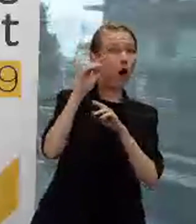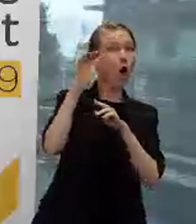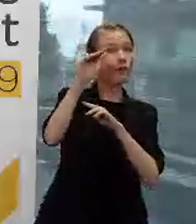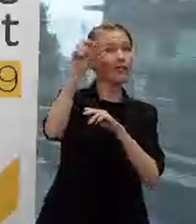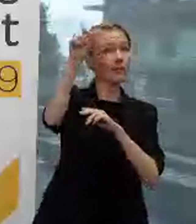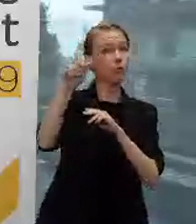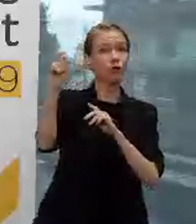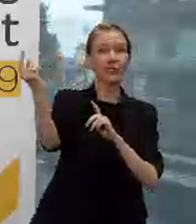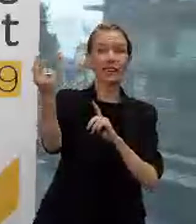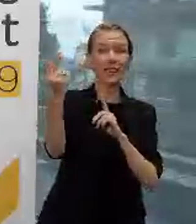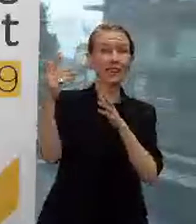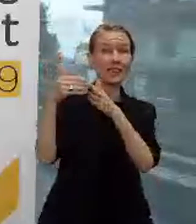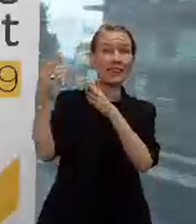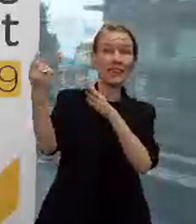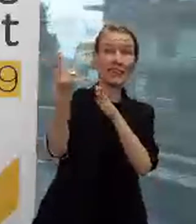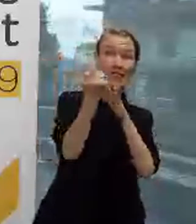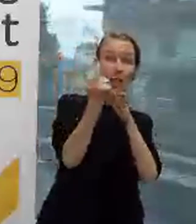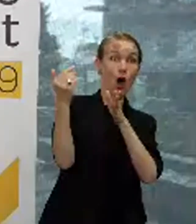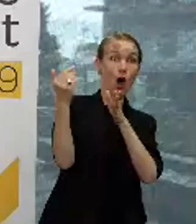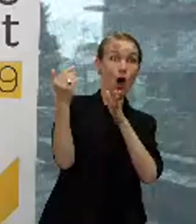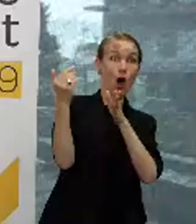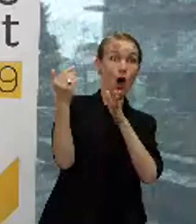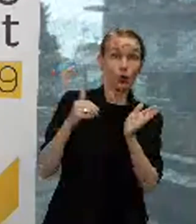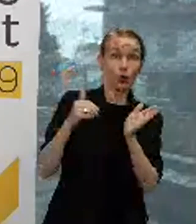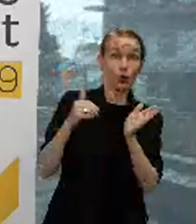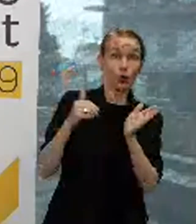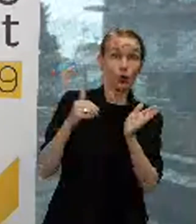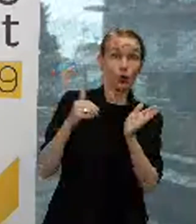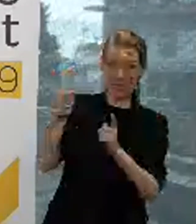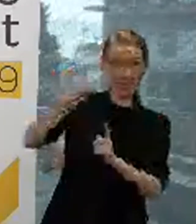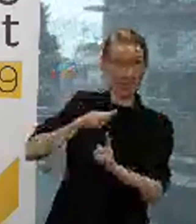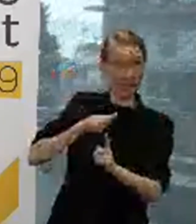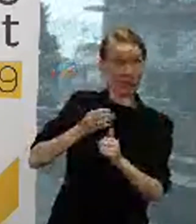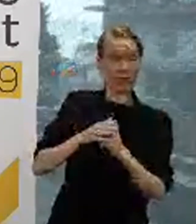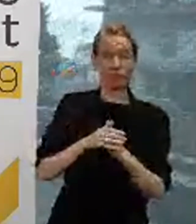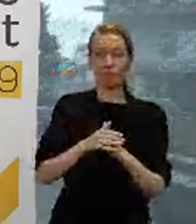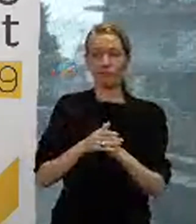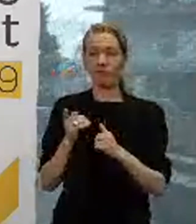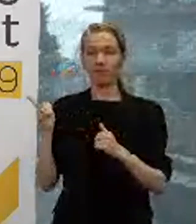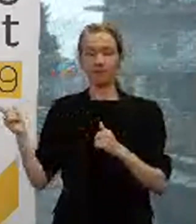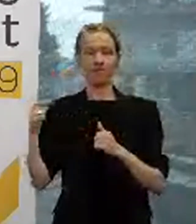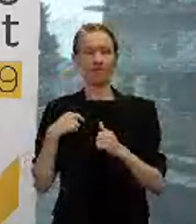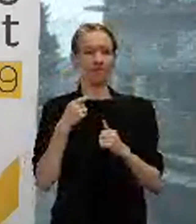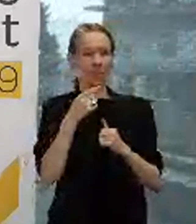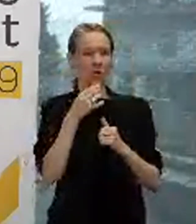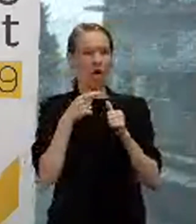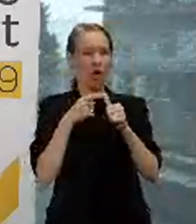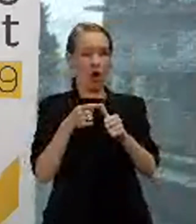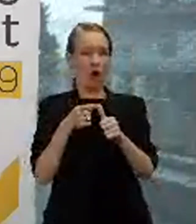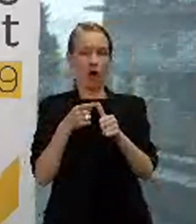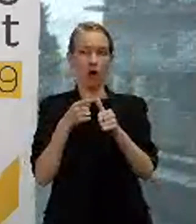Yes, in fact, the nature of his work means the only people he interacts with at the port are the security people when